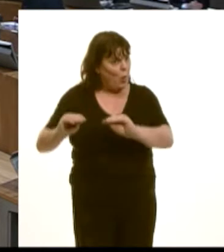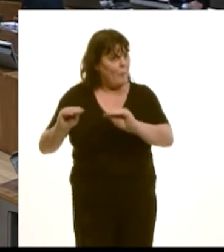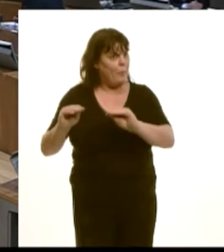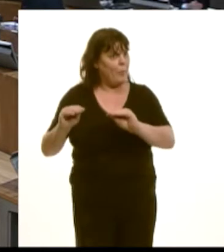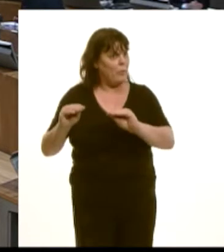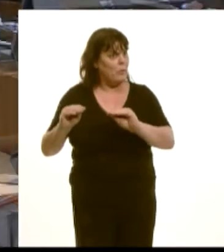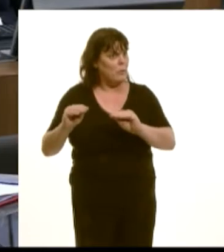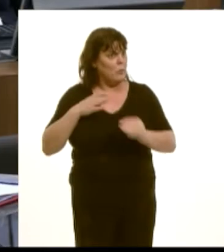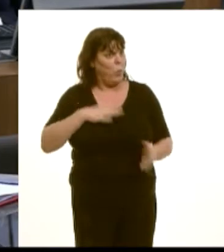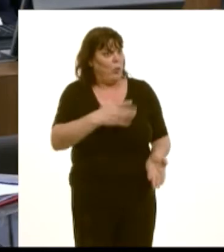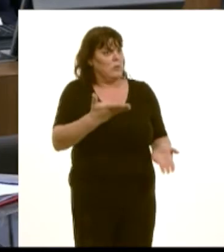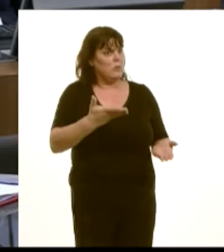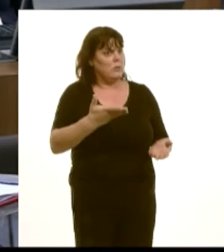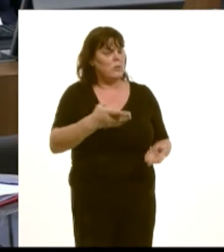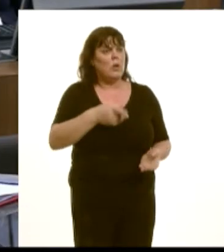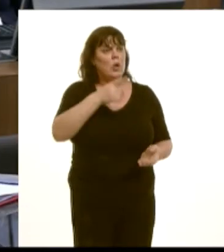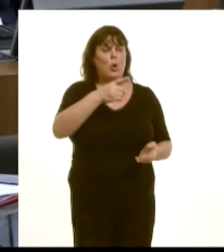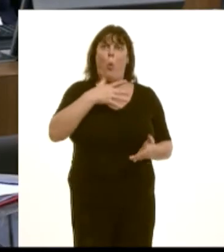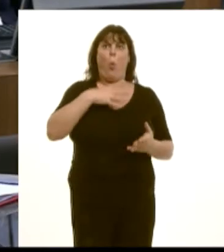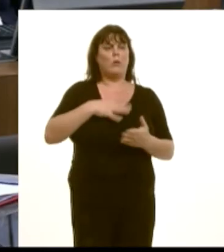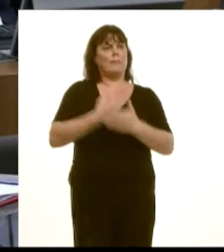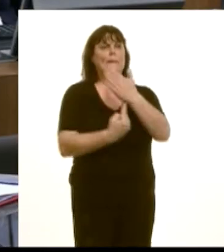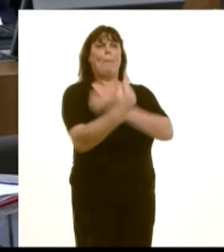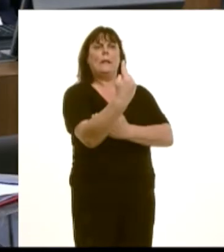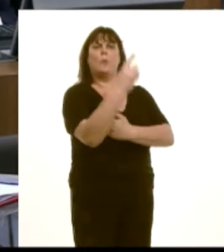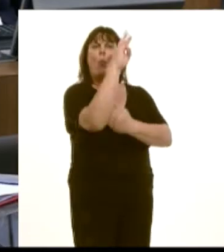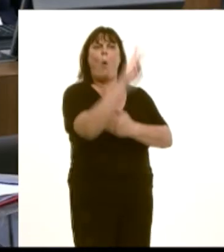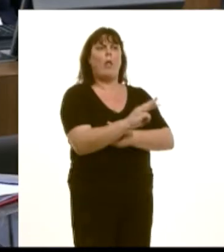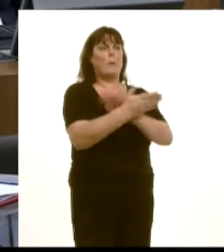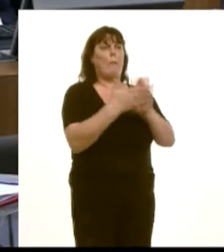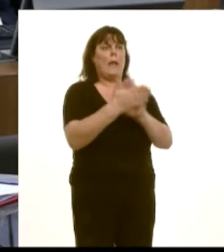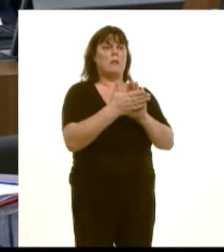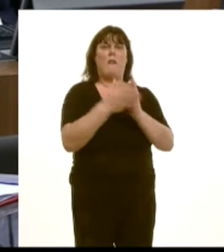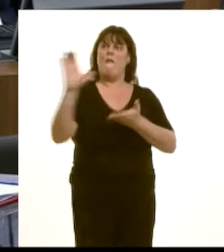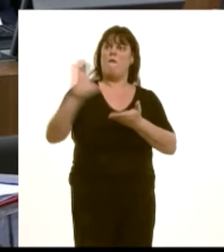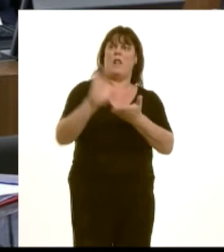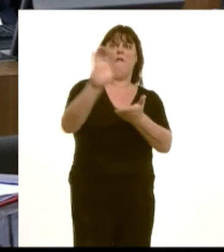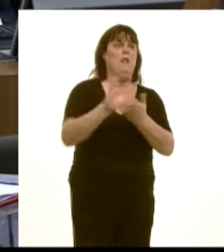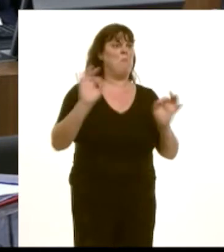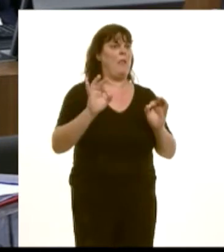to Wales. She is either in favour of independence and financial independence, or she is in favour